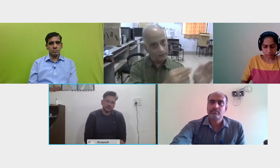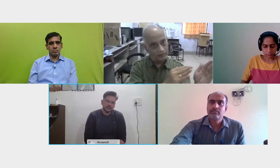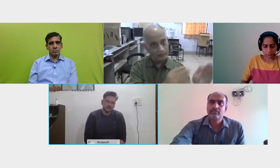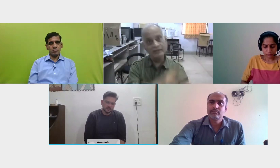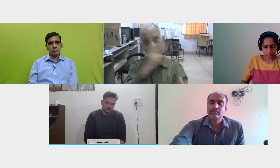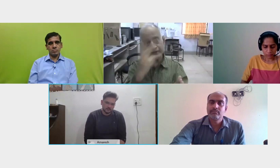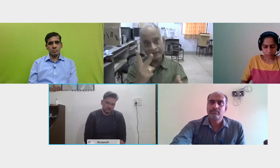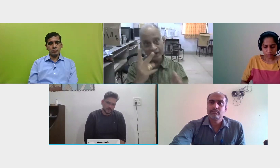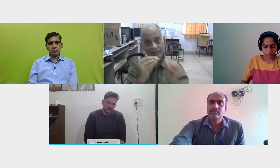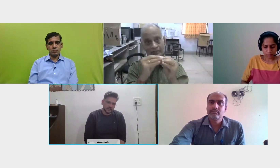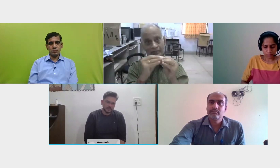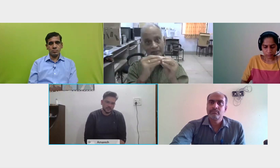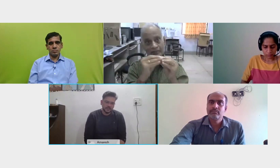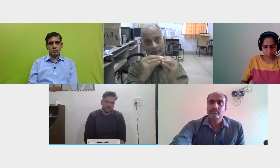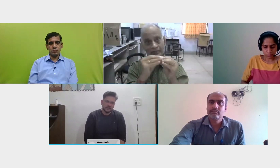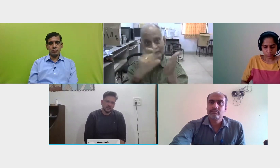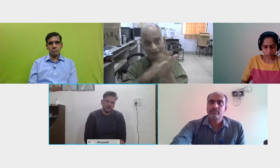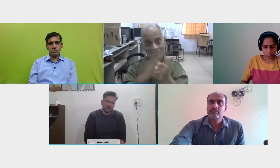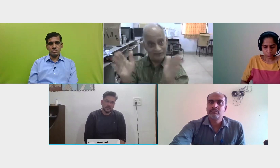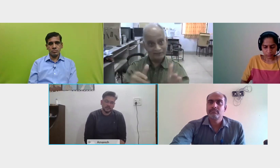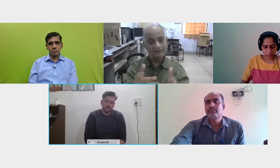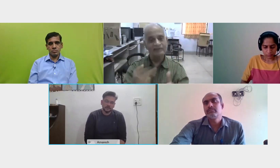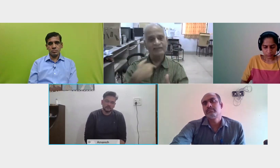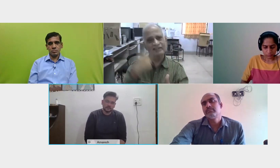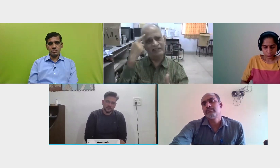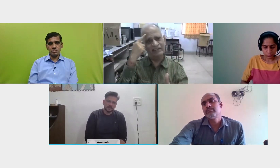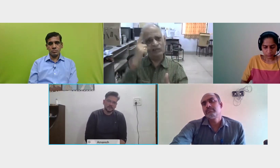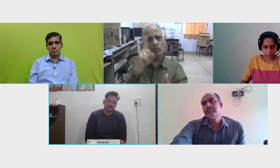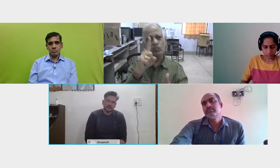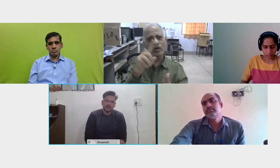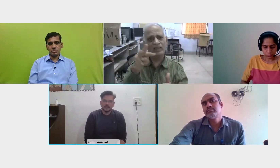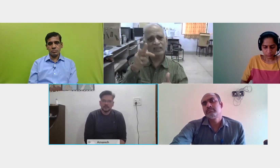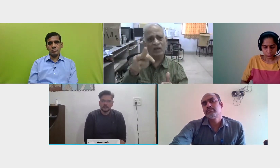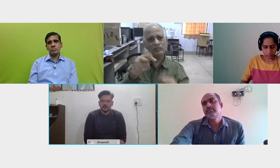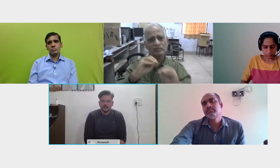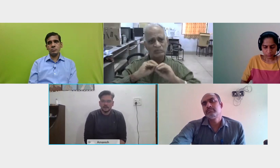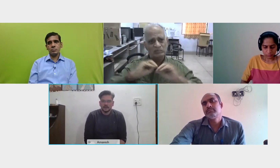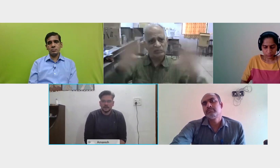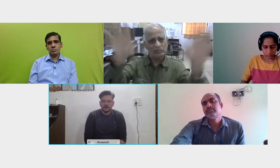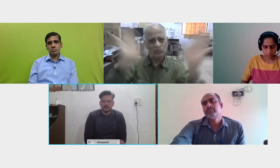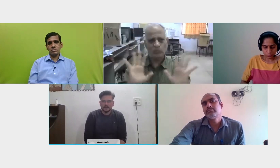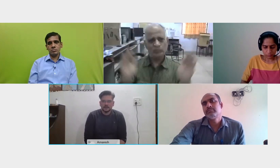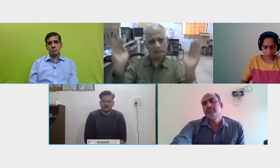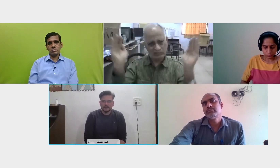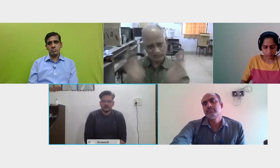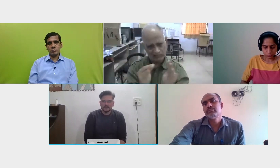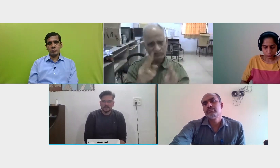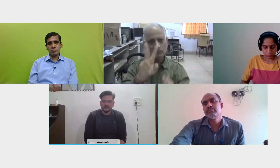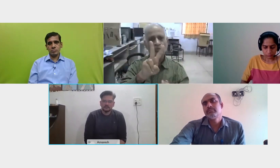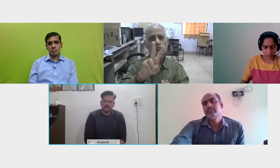ten people. So with these ten people we had three months course and I started teaching